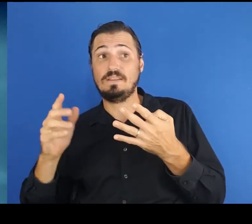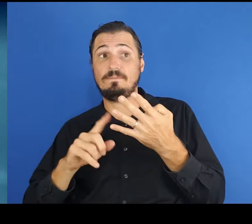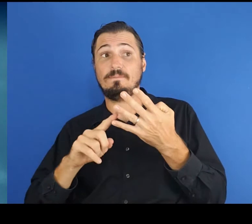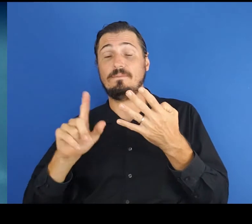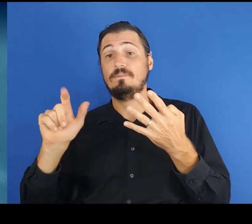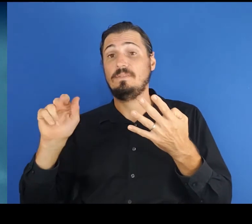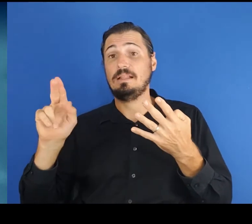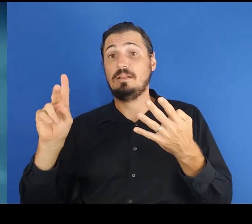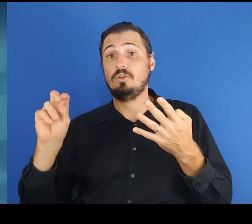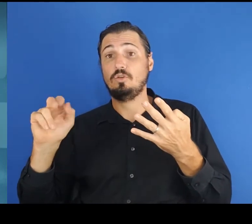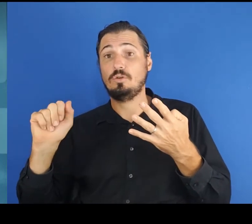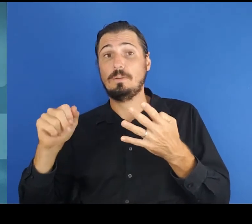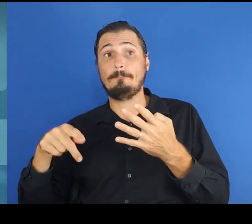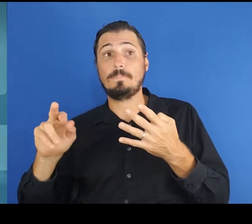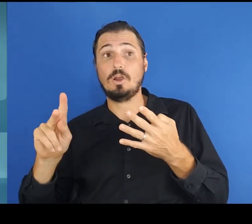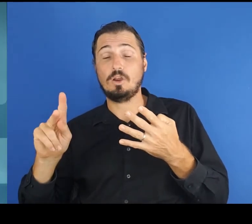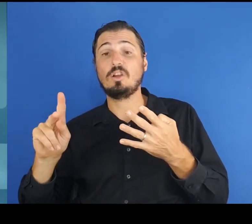Hanama‘ulu on June 12